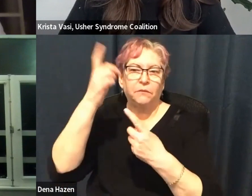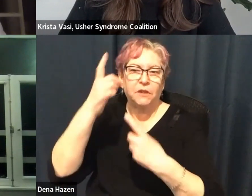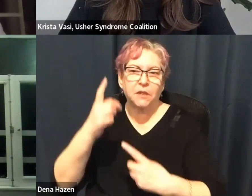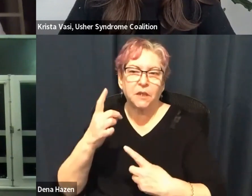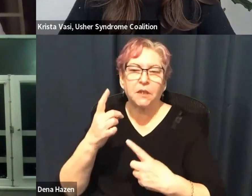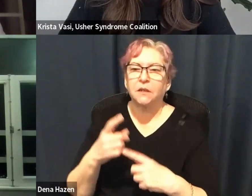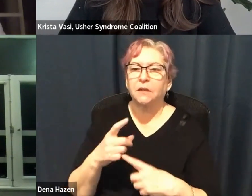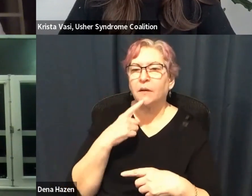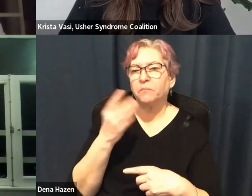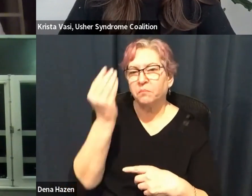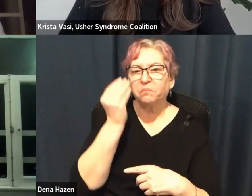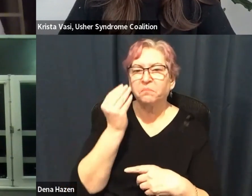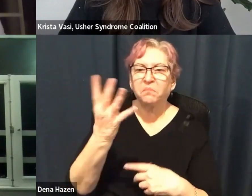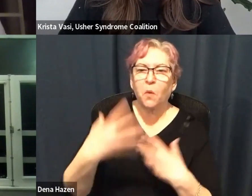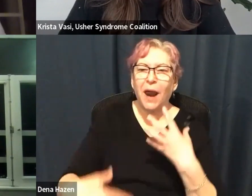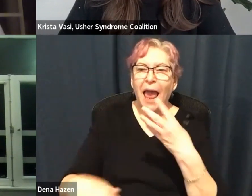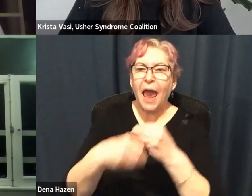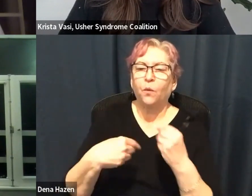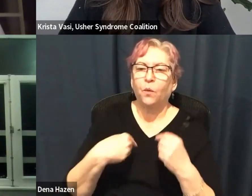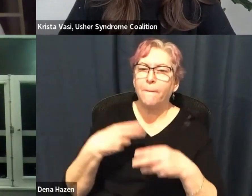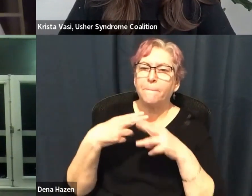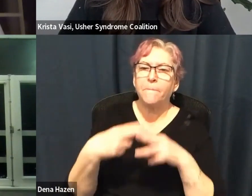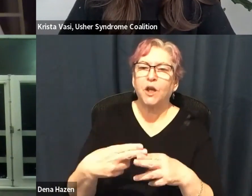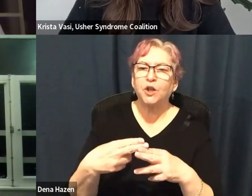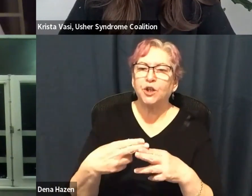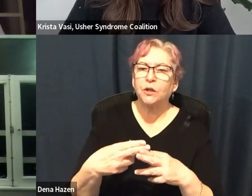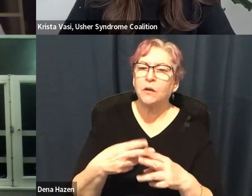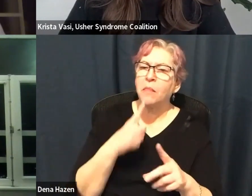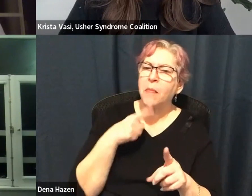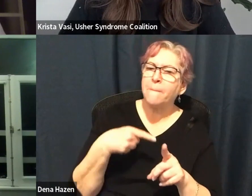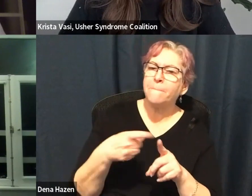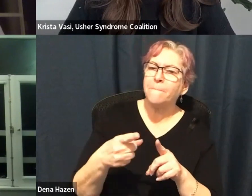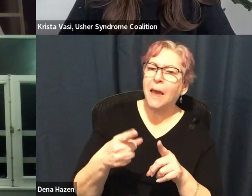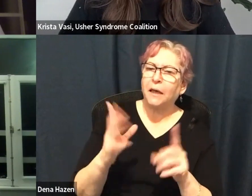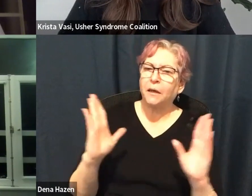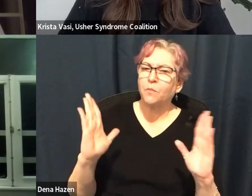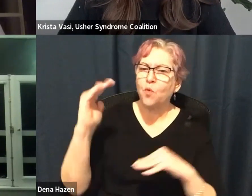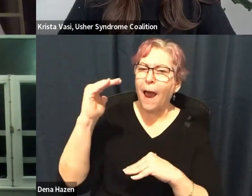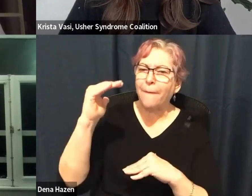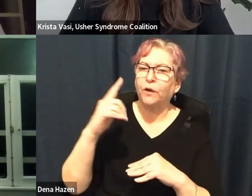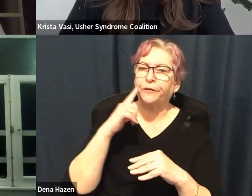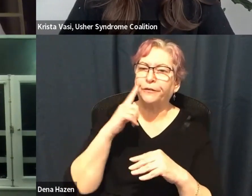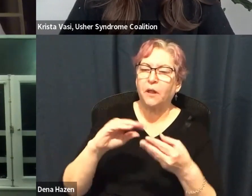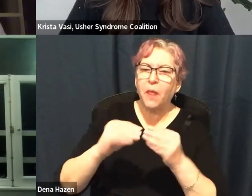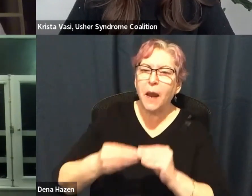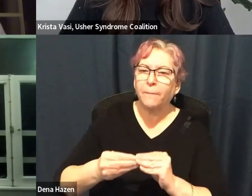I should just add that we mentioned the main parameters. The primary endpoint, but we will